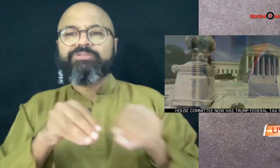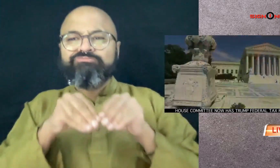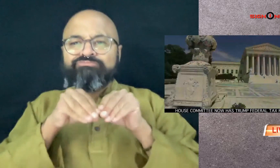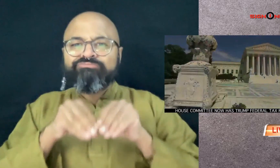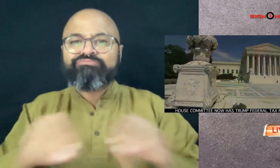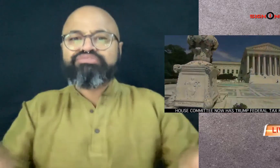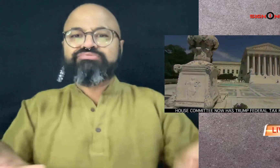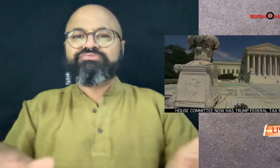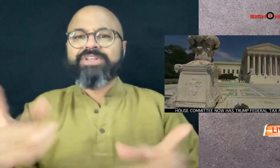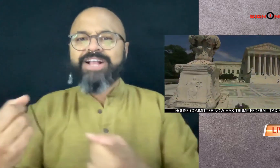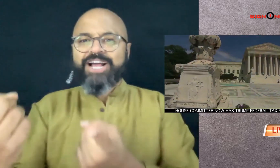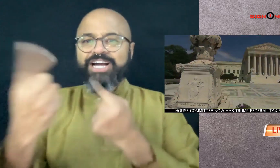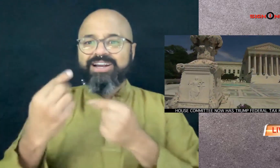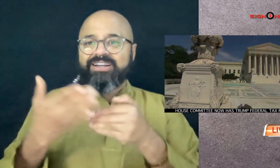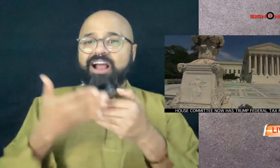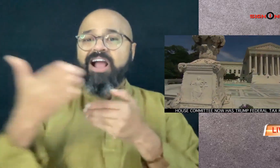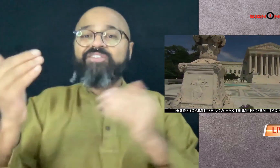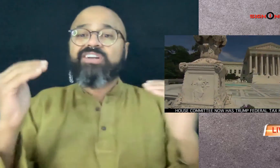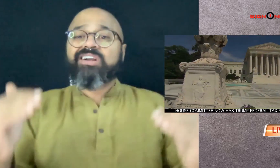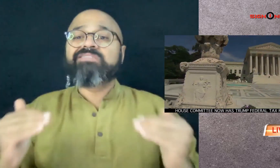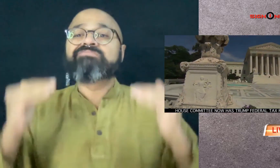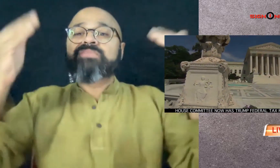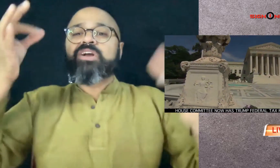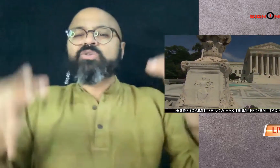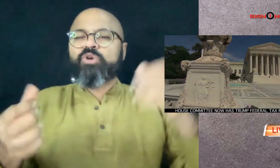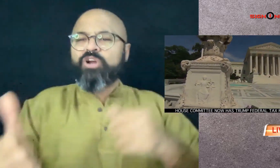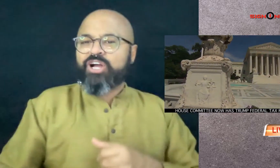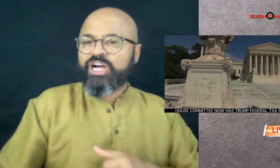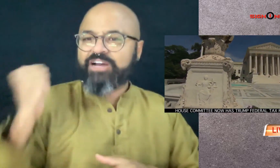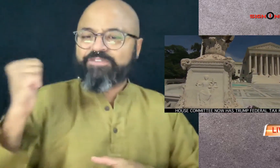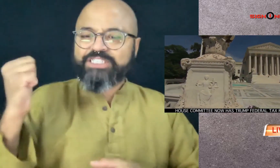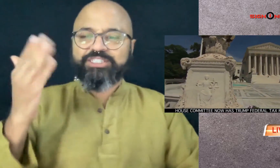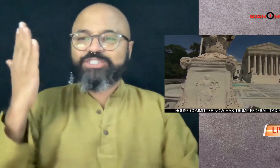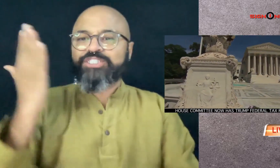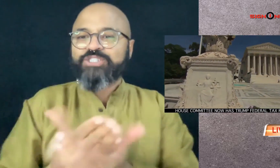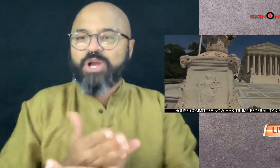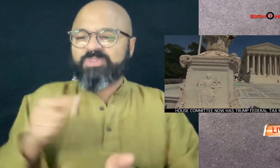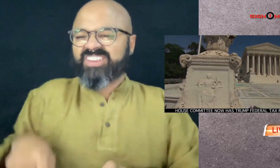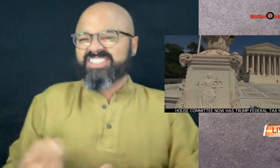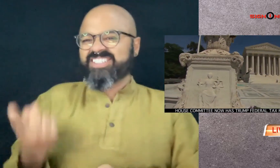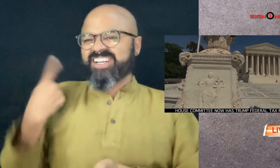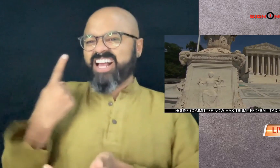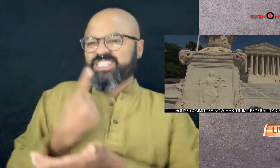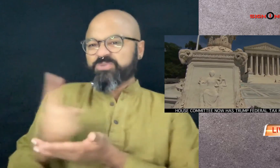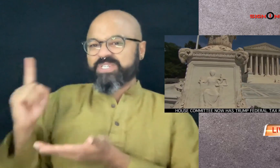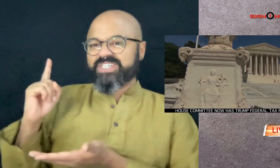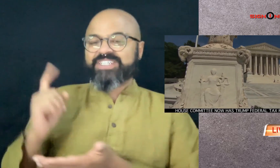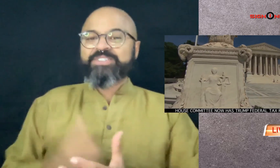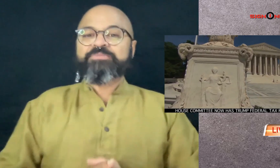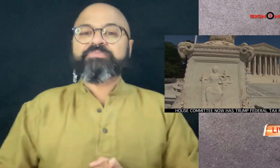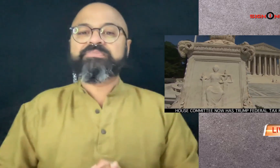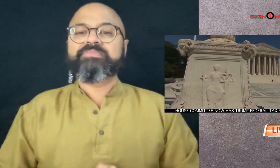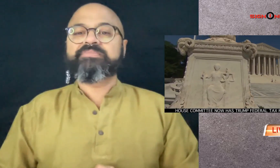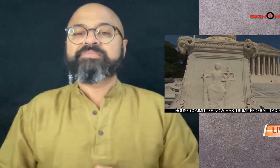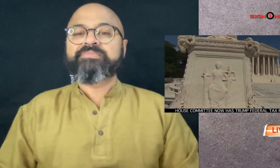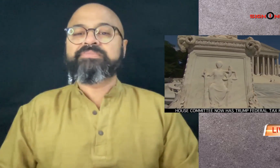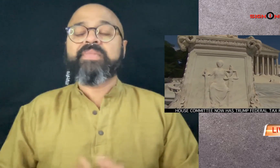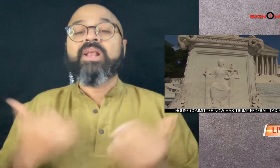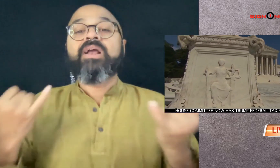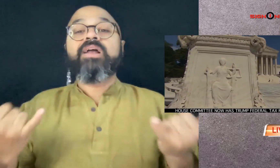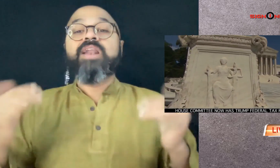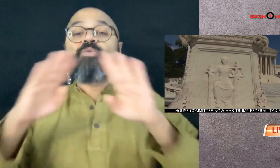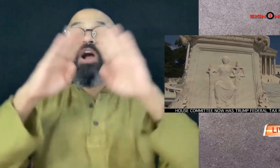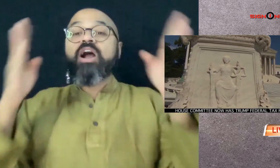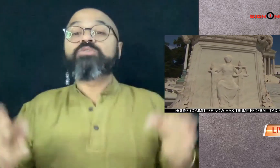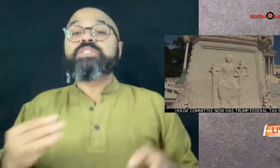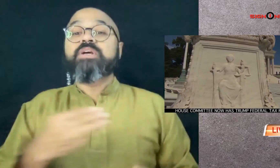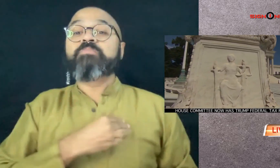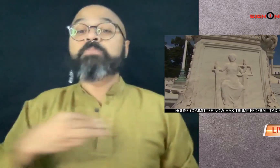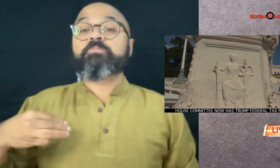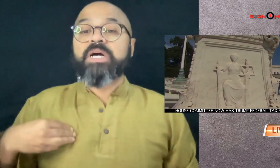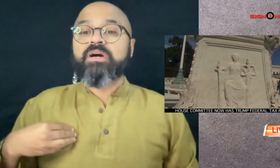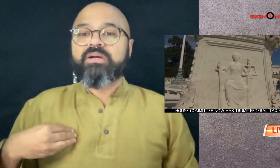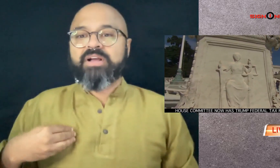the returns after the Supreme Court refused to stop it last week